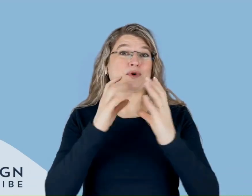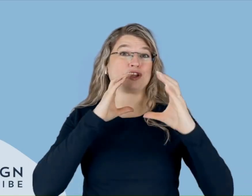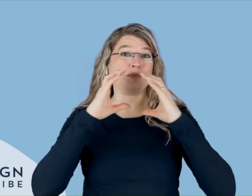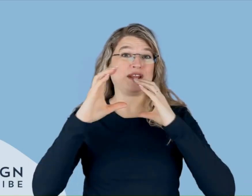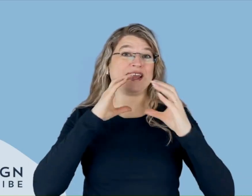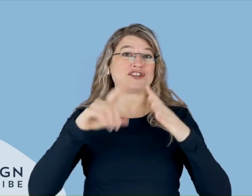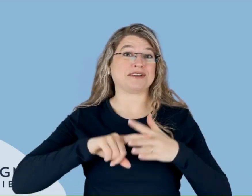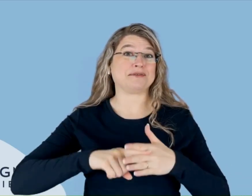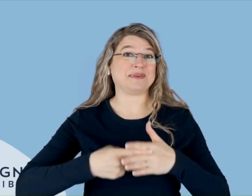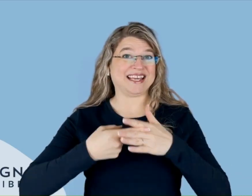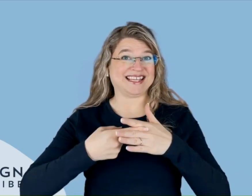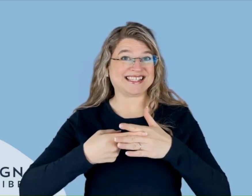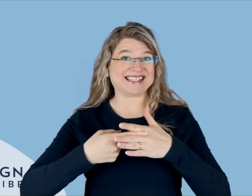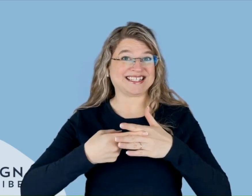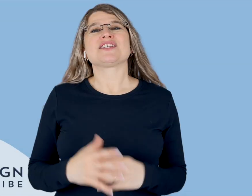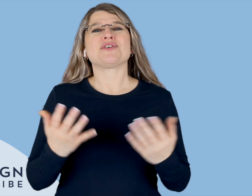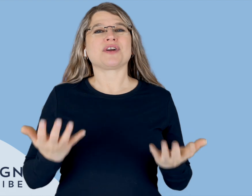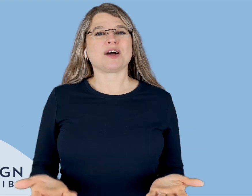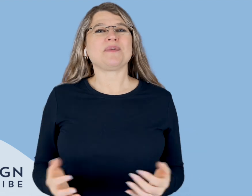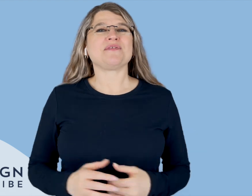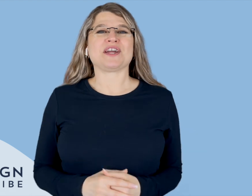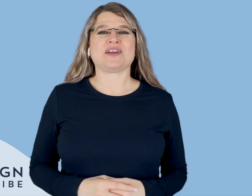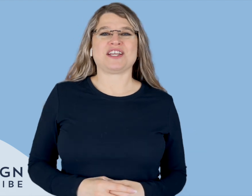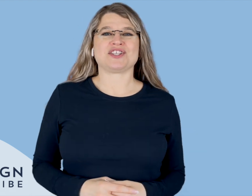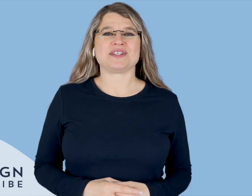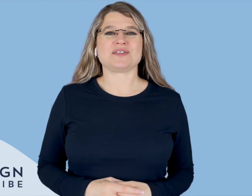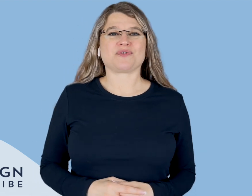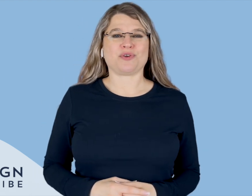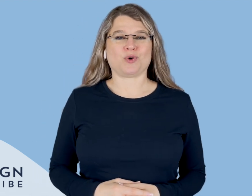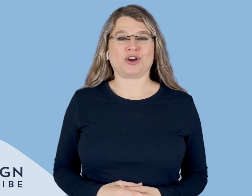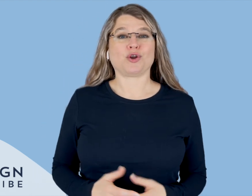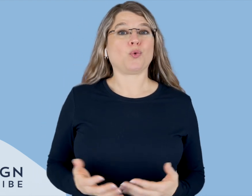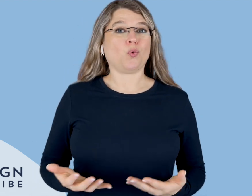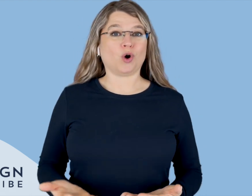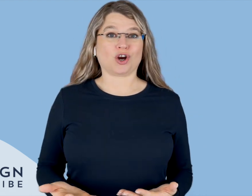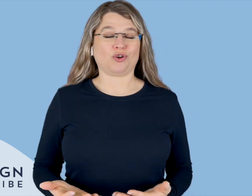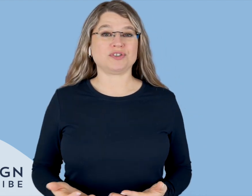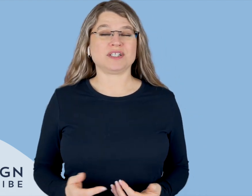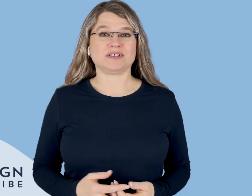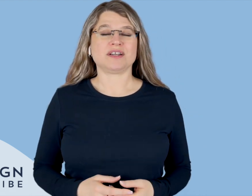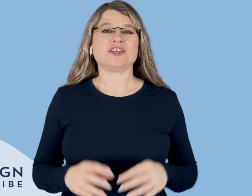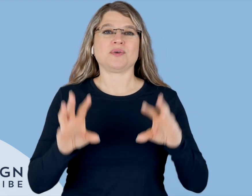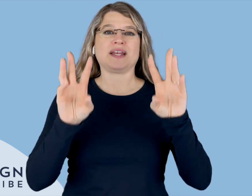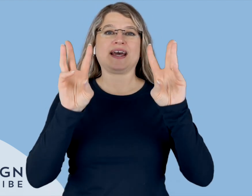where communication begins. So there are a couple of variations for the word world. You can have